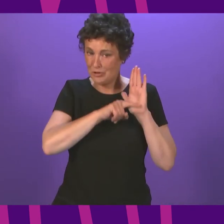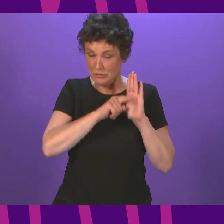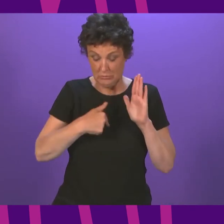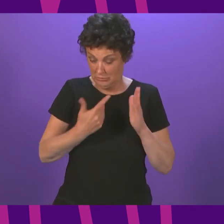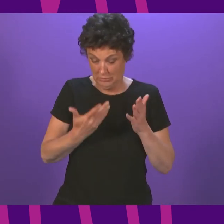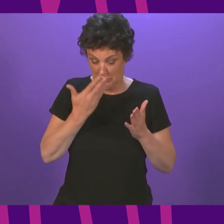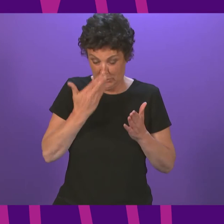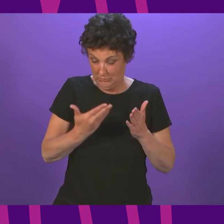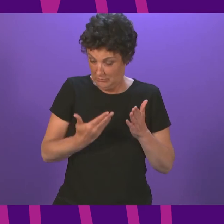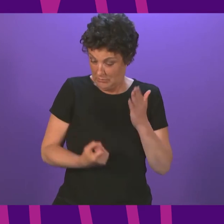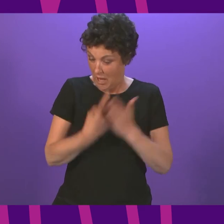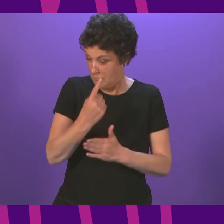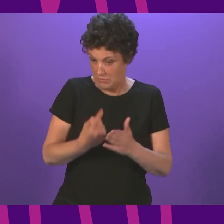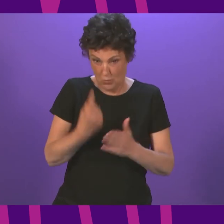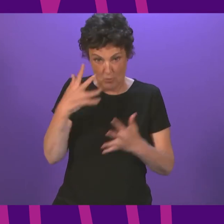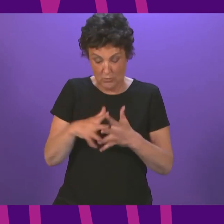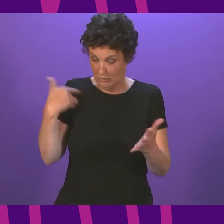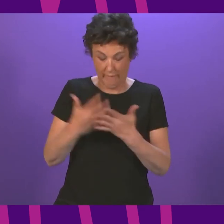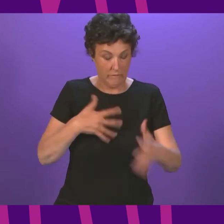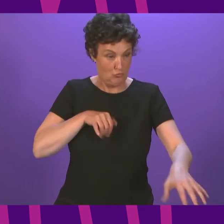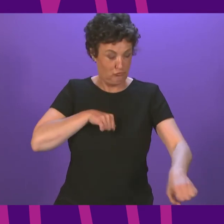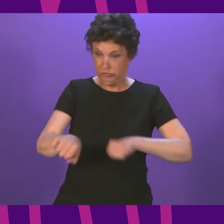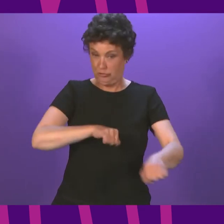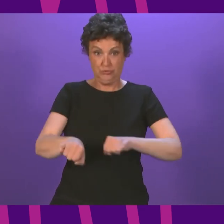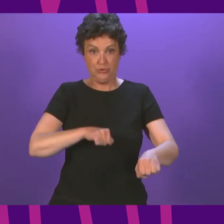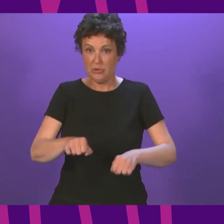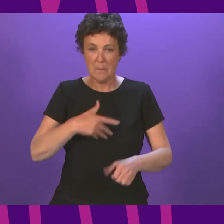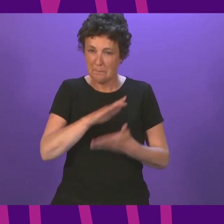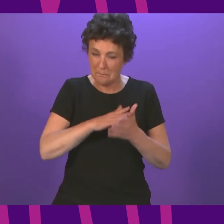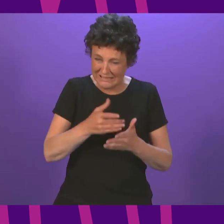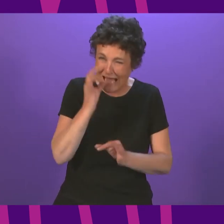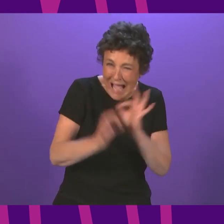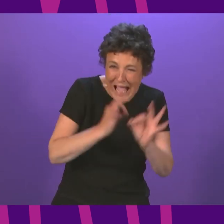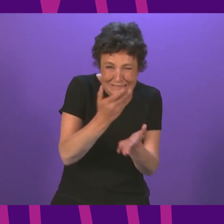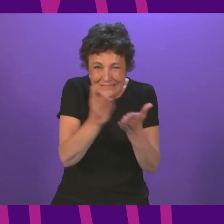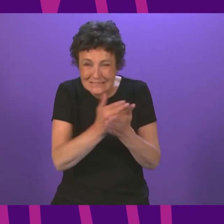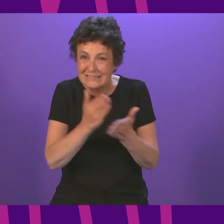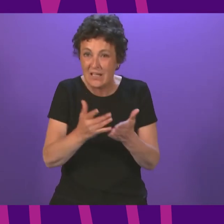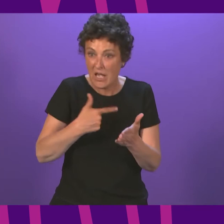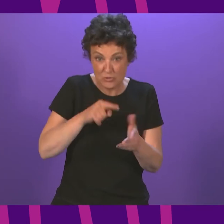before summer recess, has been extremely rushed. That has made scrutiny and the chance of effecting meaningful change near impossible.